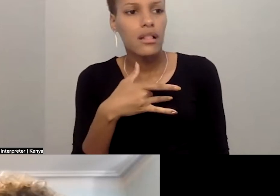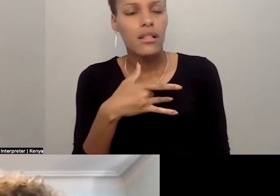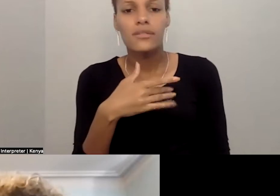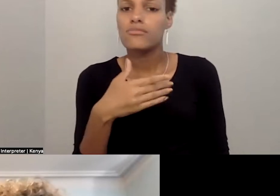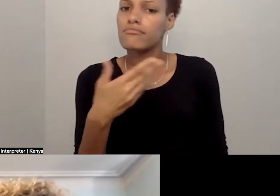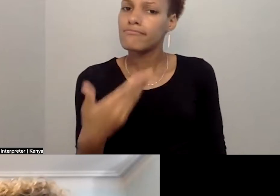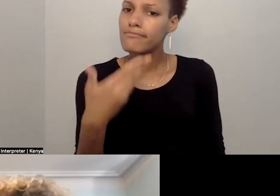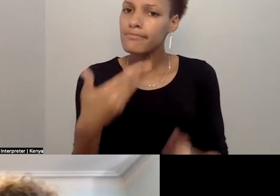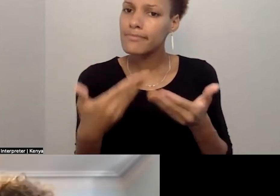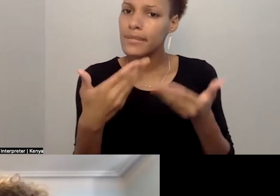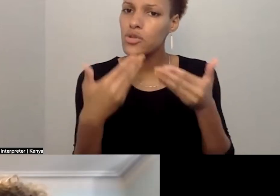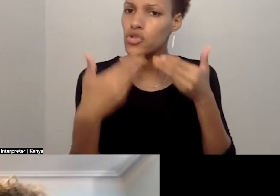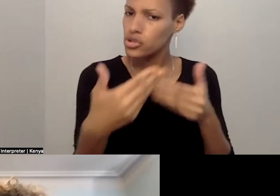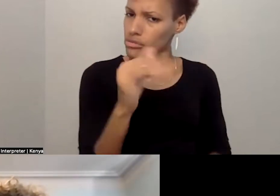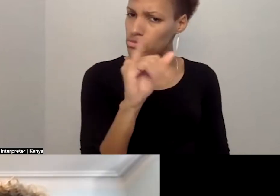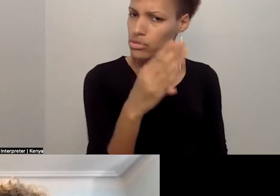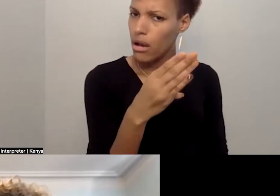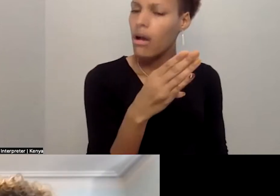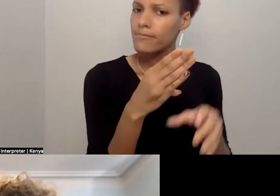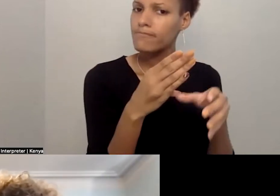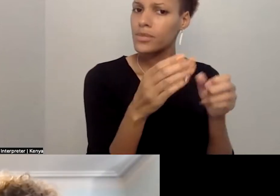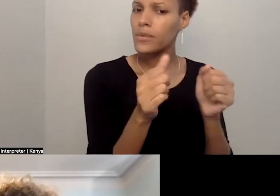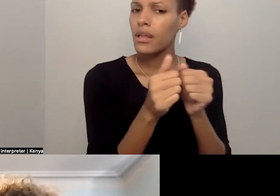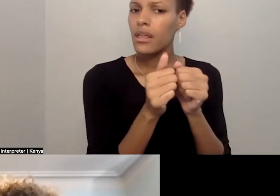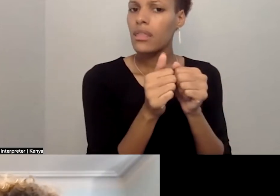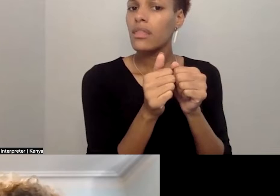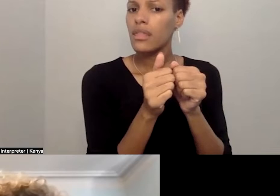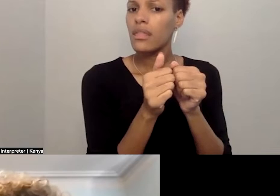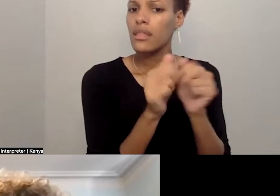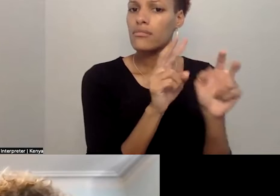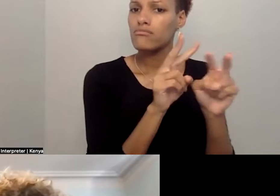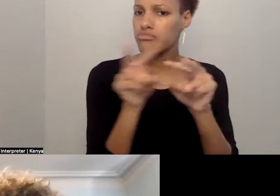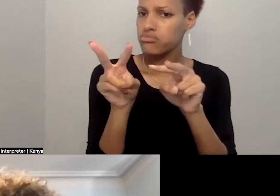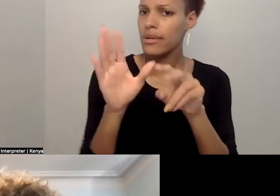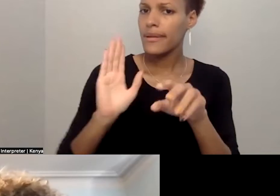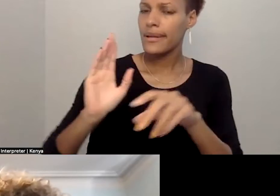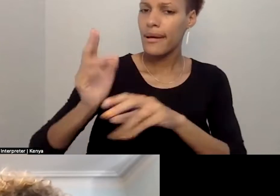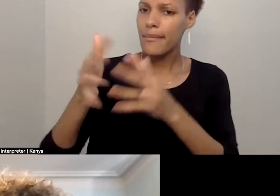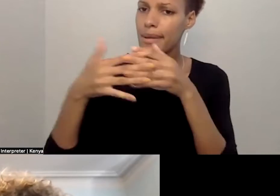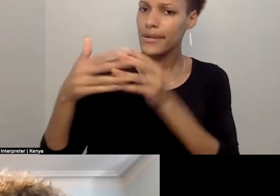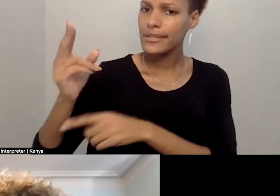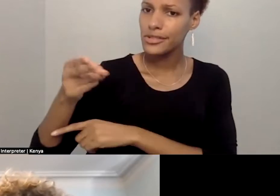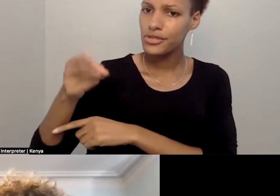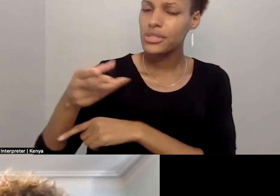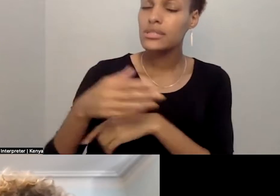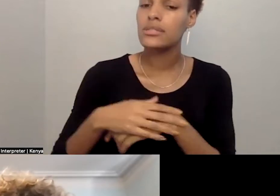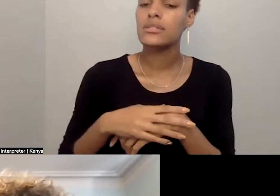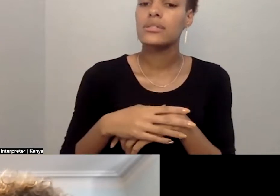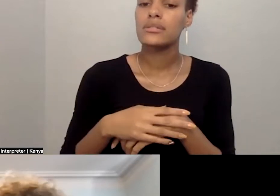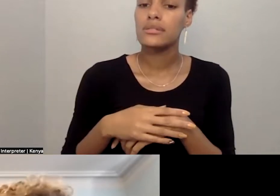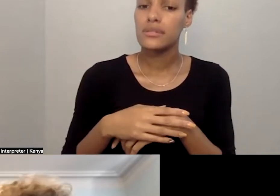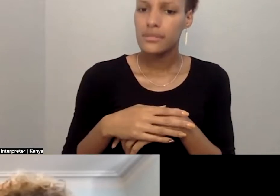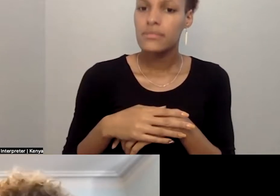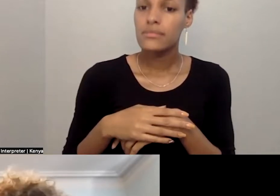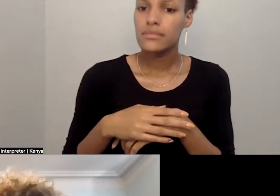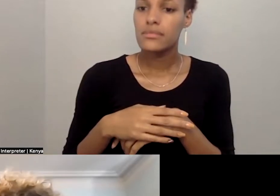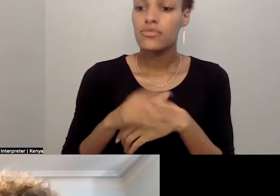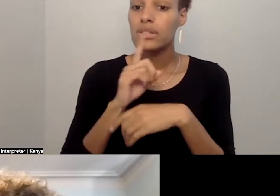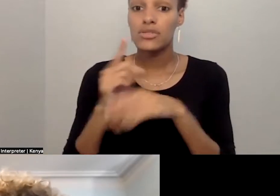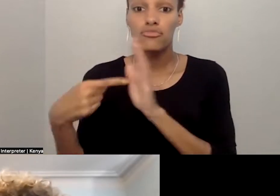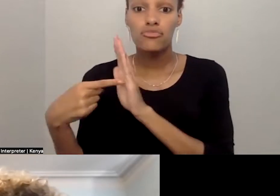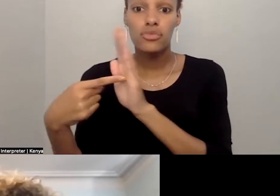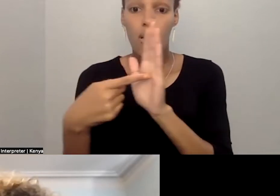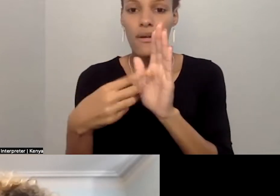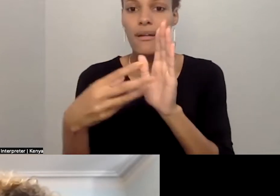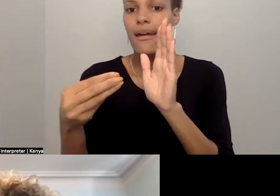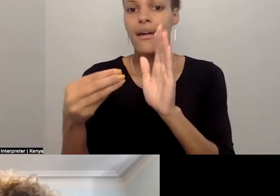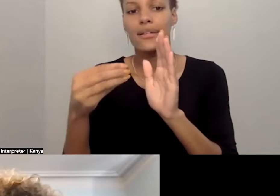good job of looking at our history and, you know, animating it for the public in ways that are